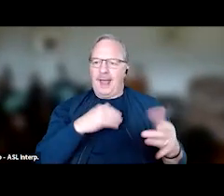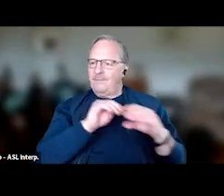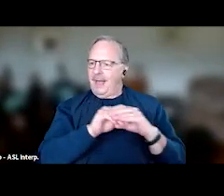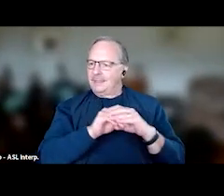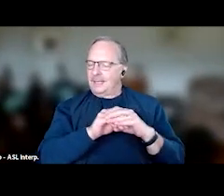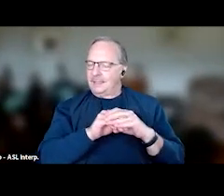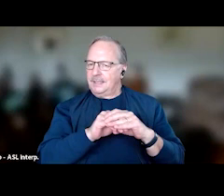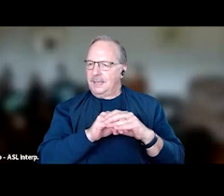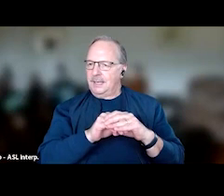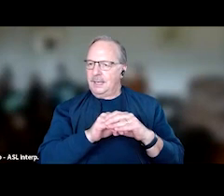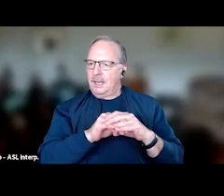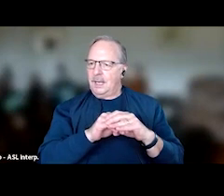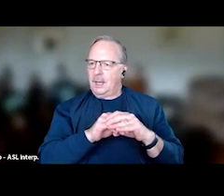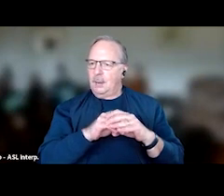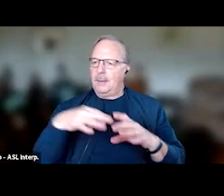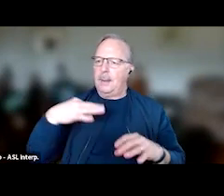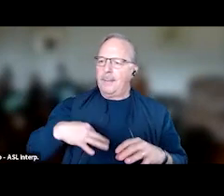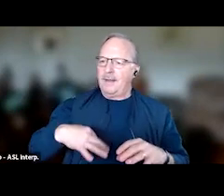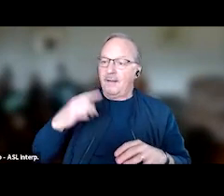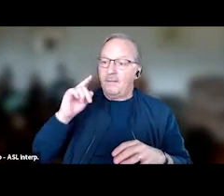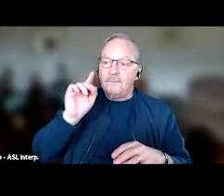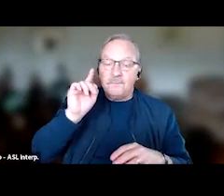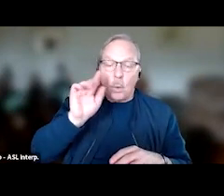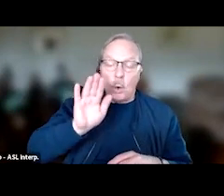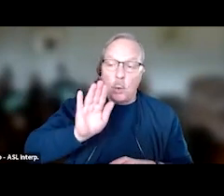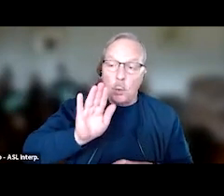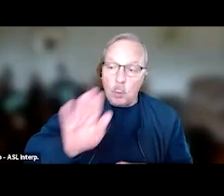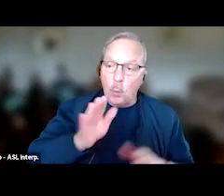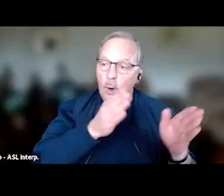would be beneficial for your planning? So I know that that poll is up now.